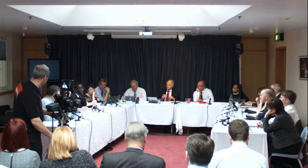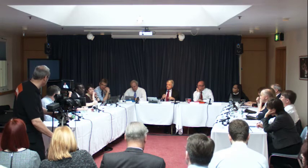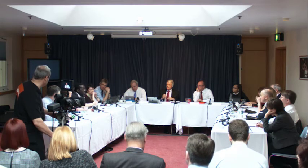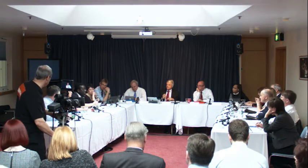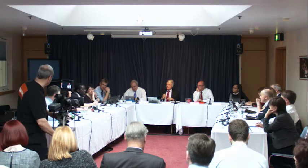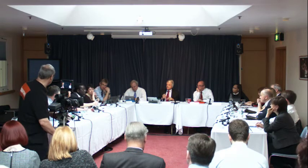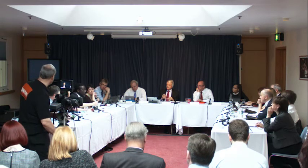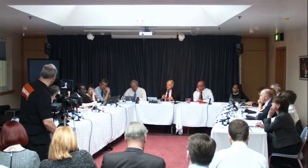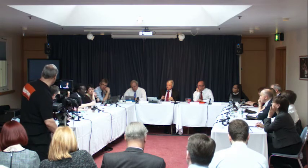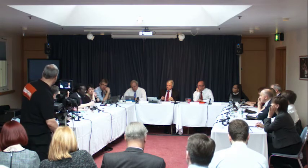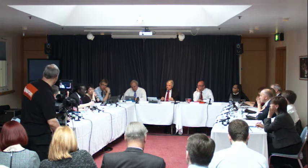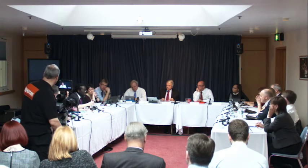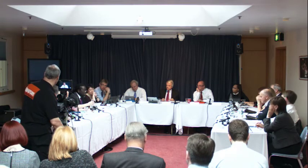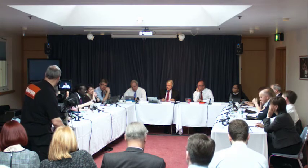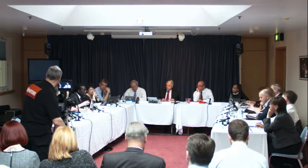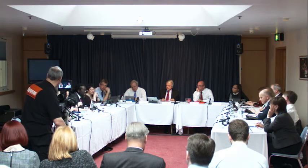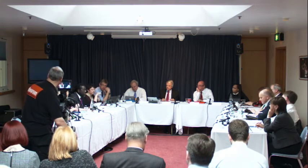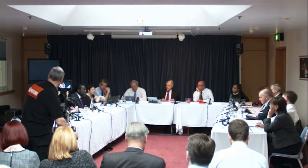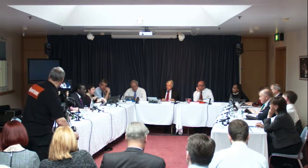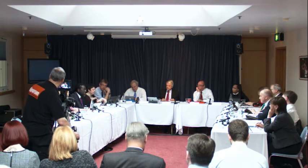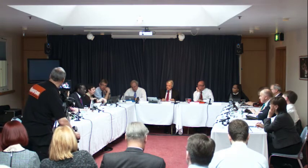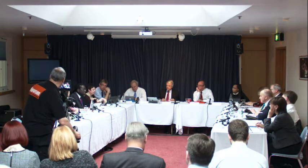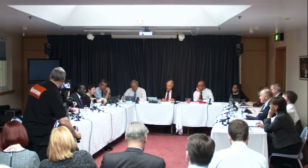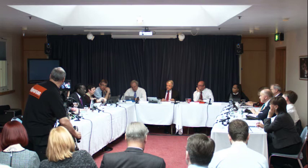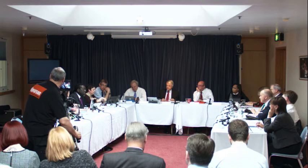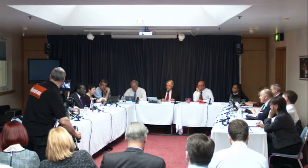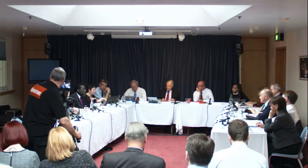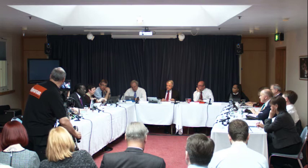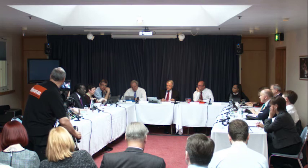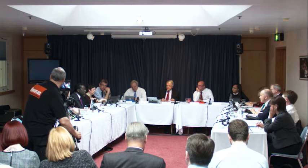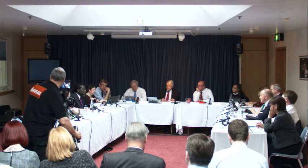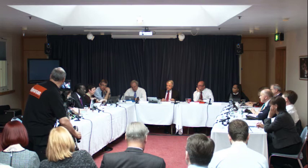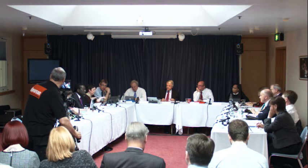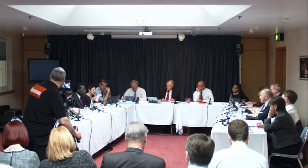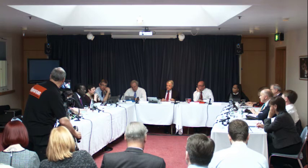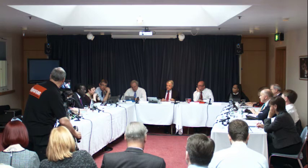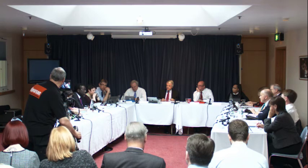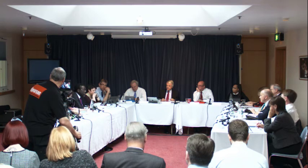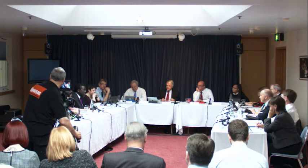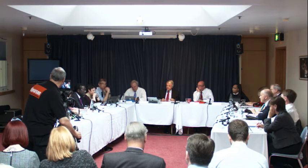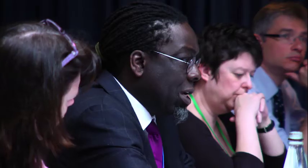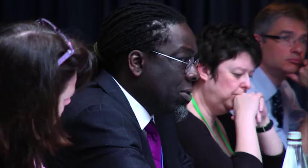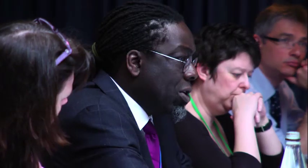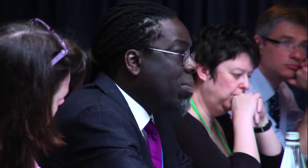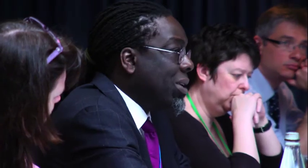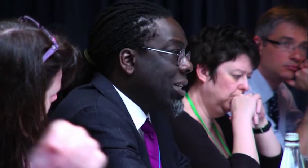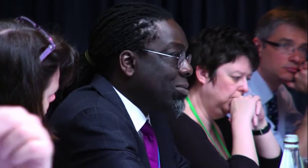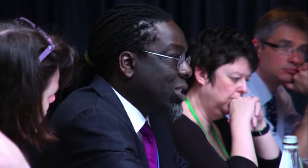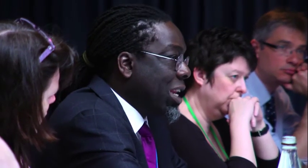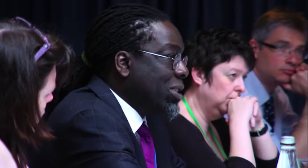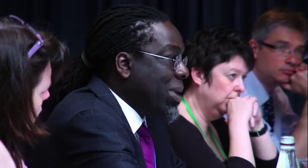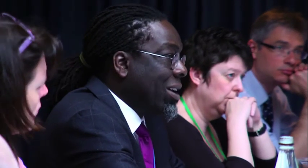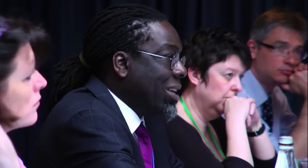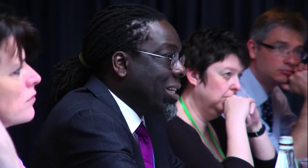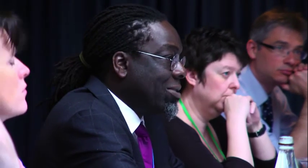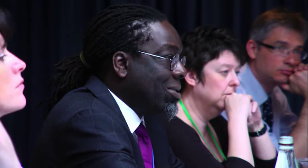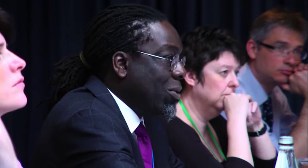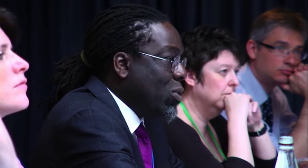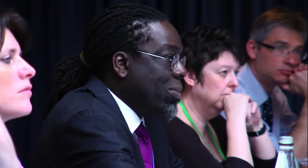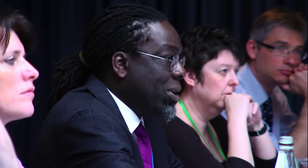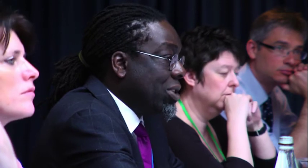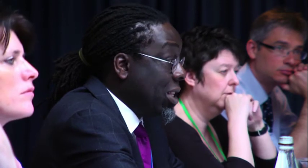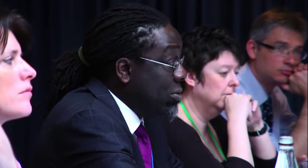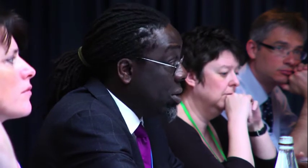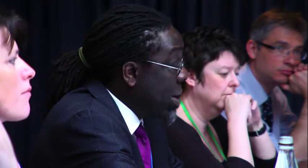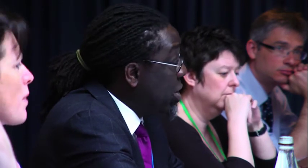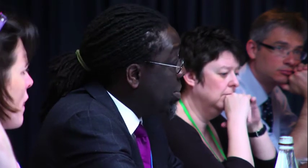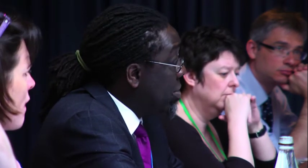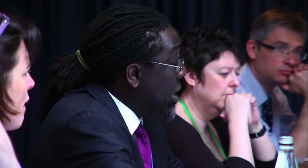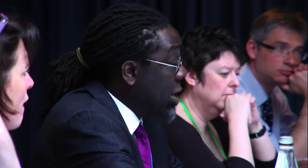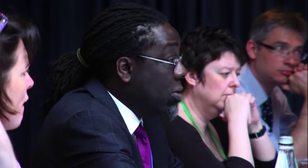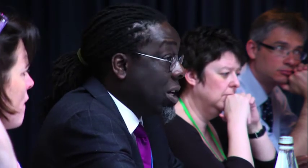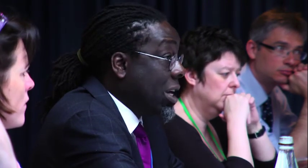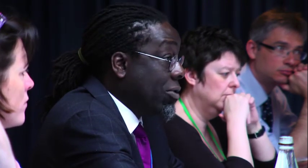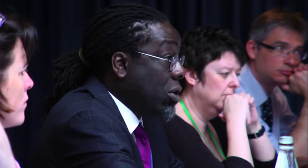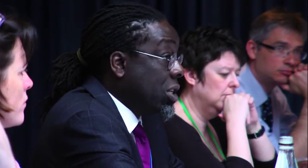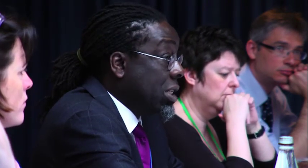These were just members of the public; they all kind of got it.